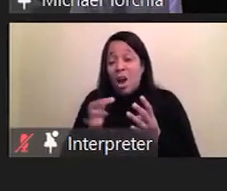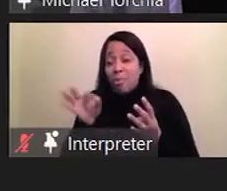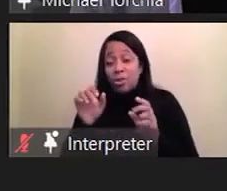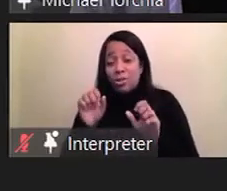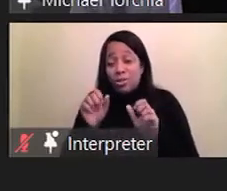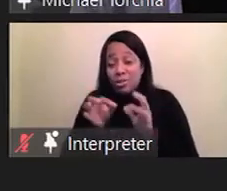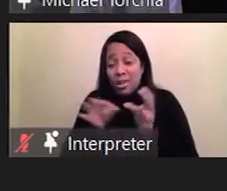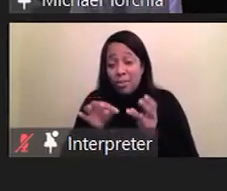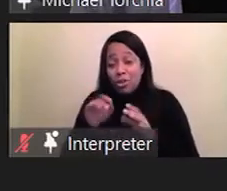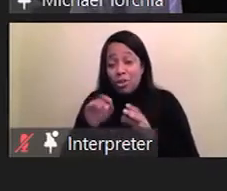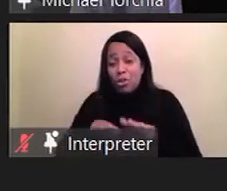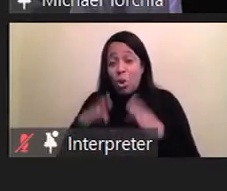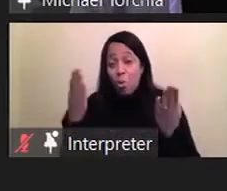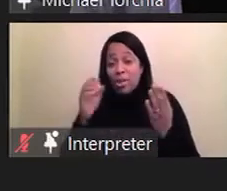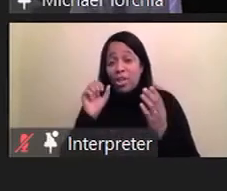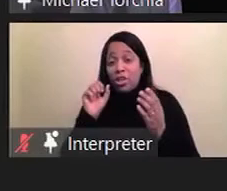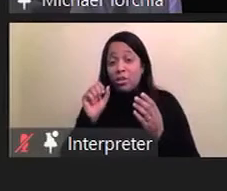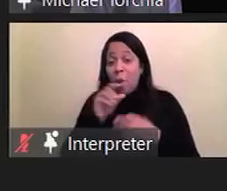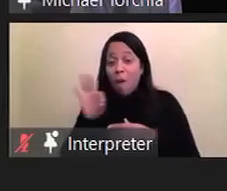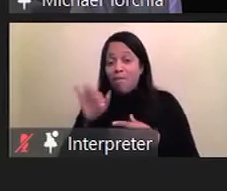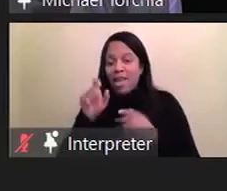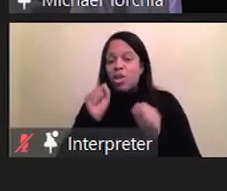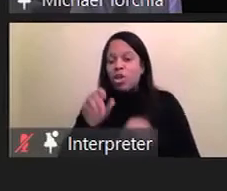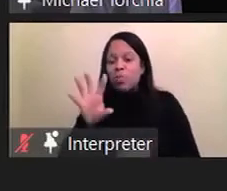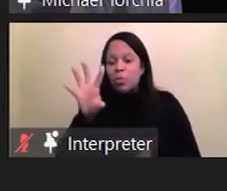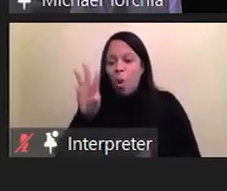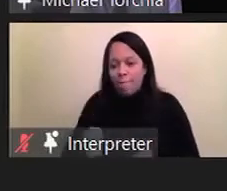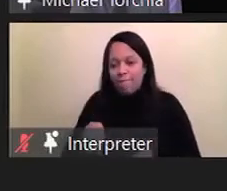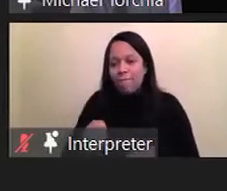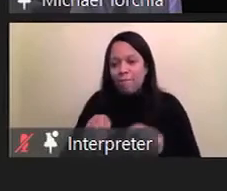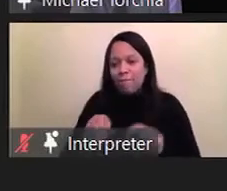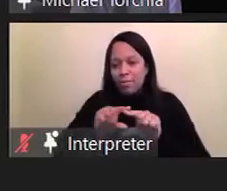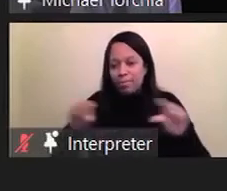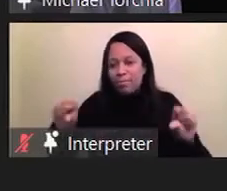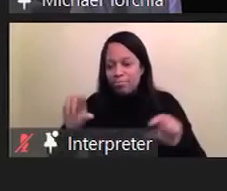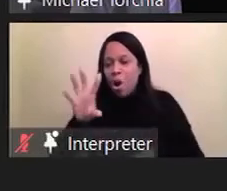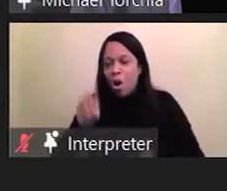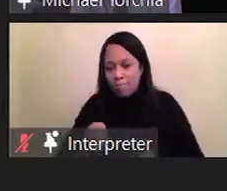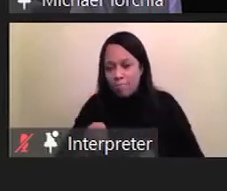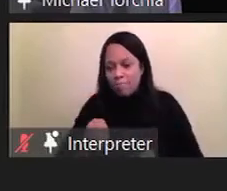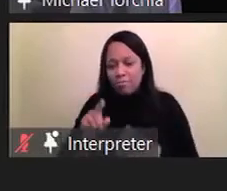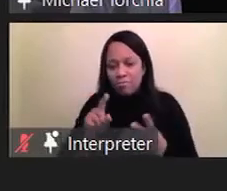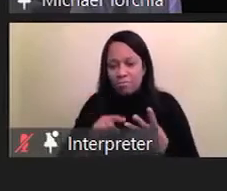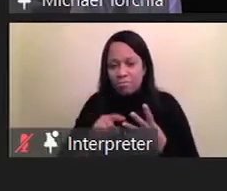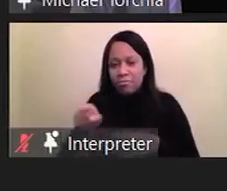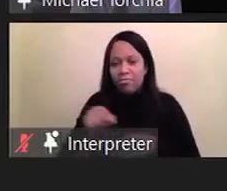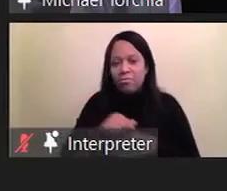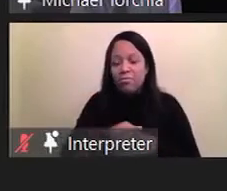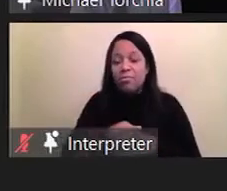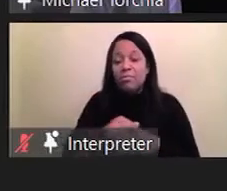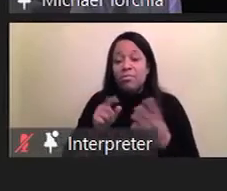hence the name "offline" or "closed captions." Opening captions is similar to closed captions.